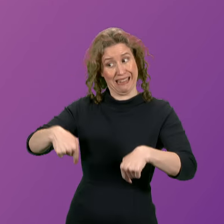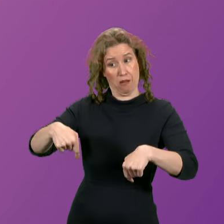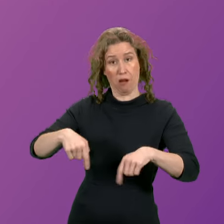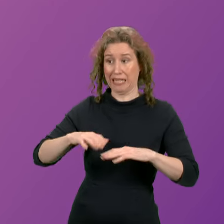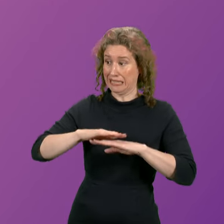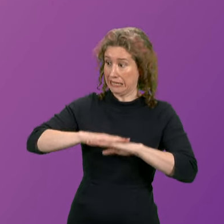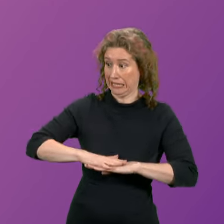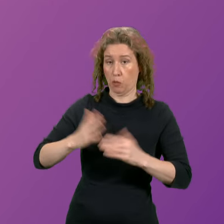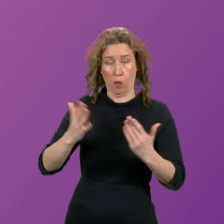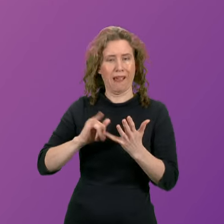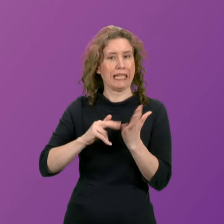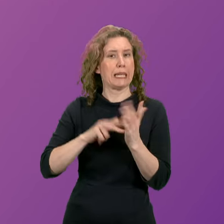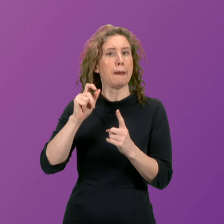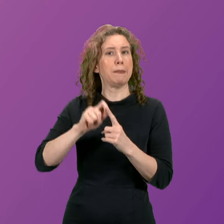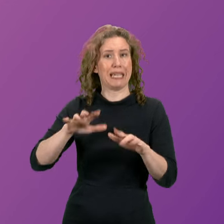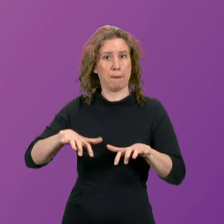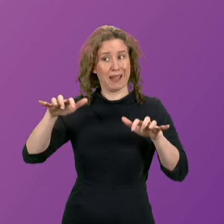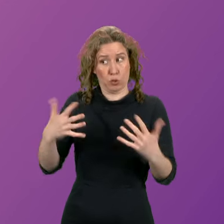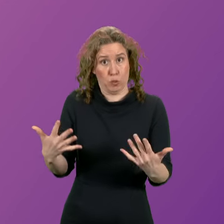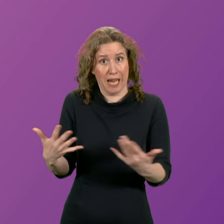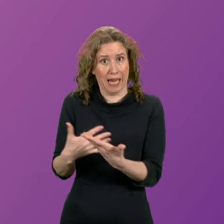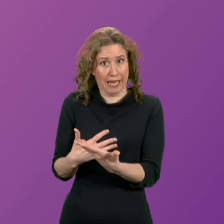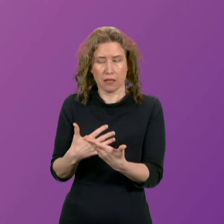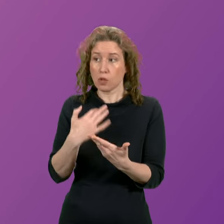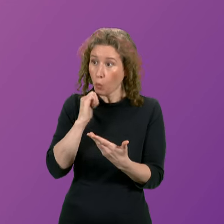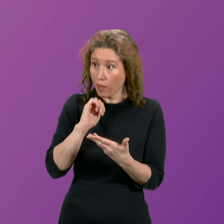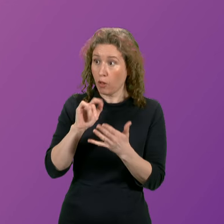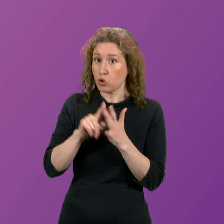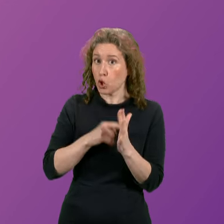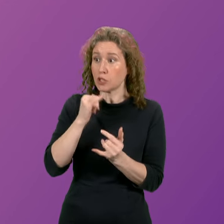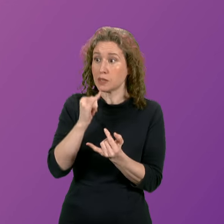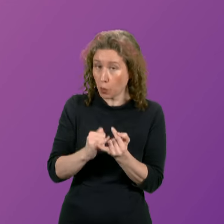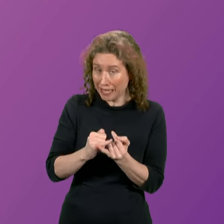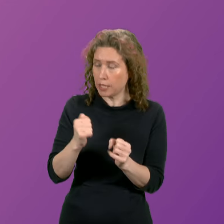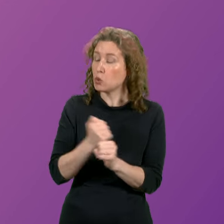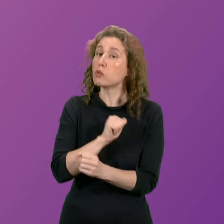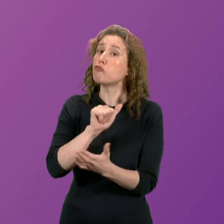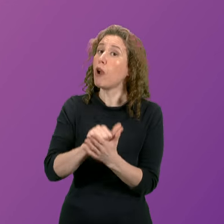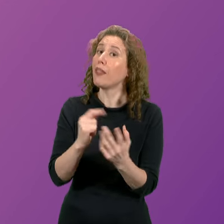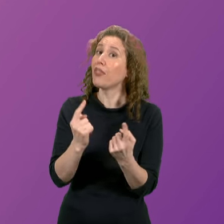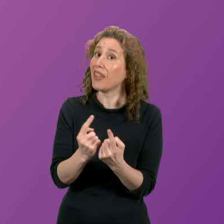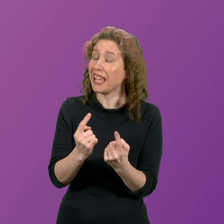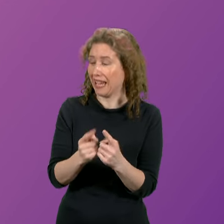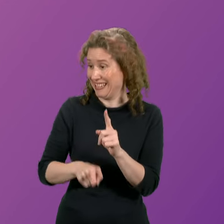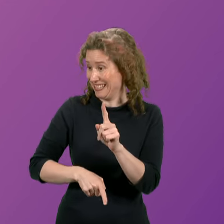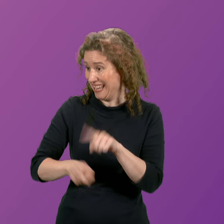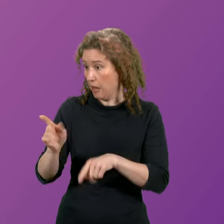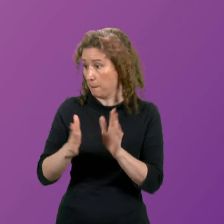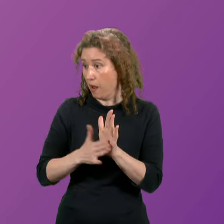SNP benches today. Will John Swinney do the right thing and kick Michael Matheson out of